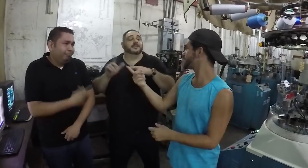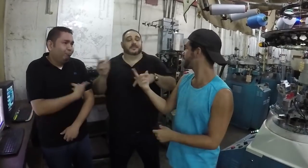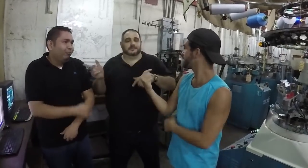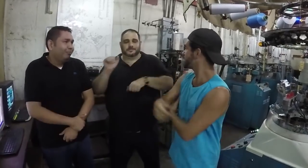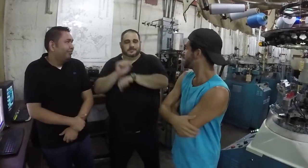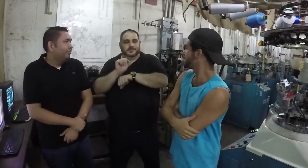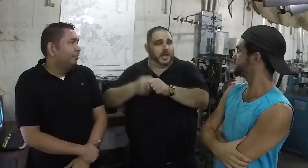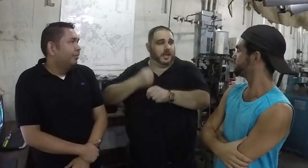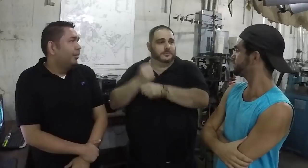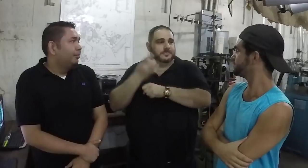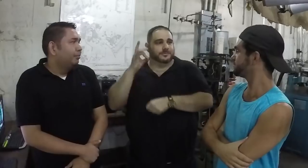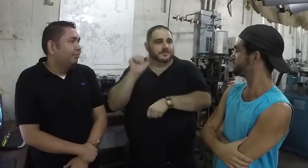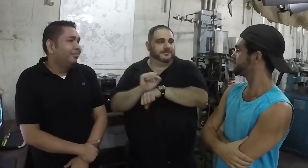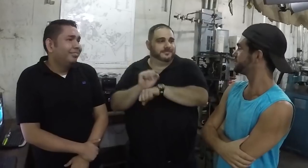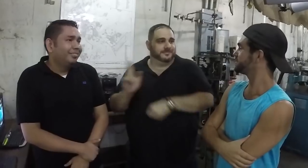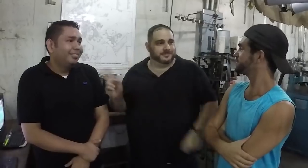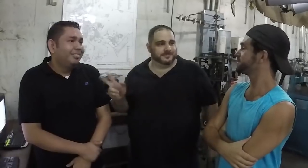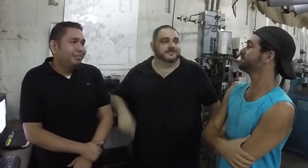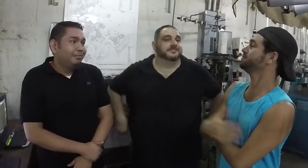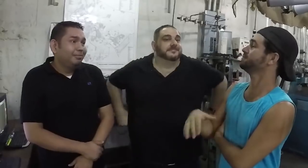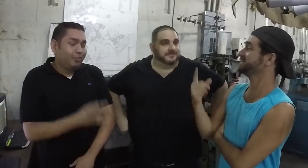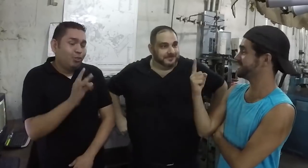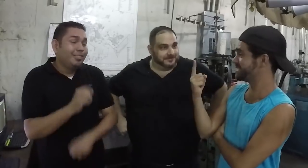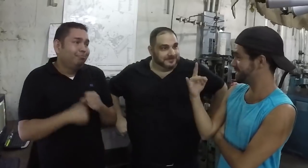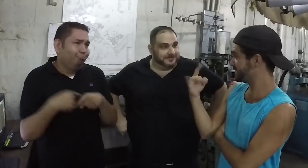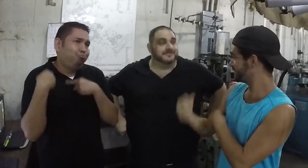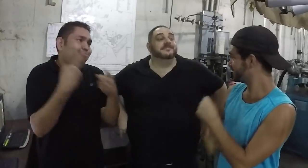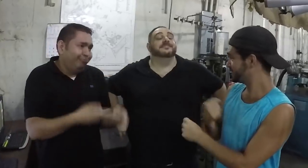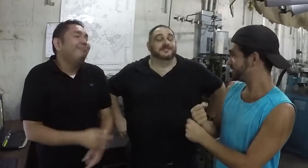He has been working here for 18 years. Yes, that's right!